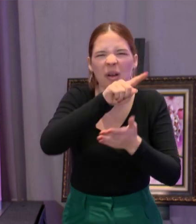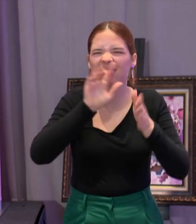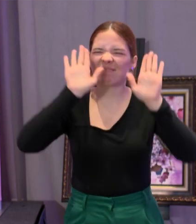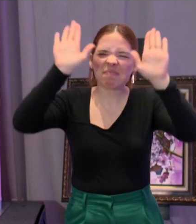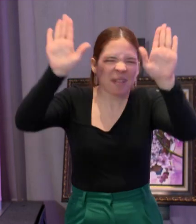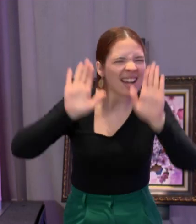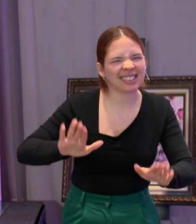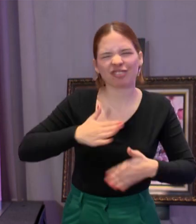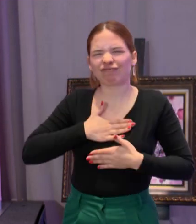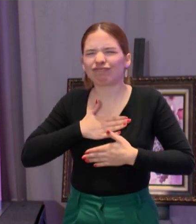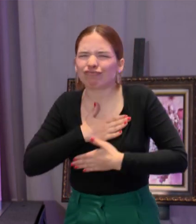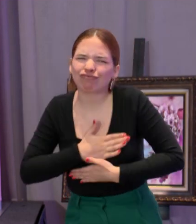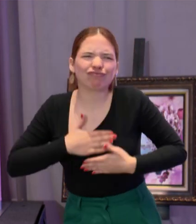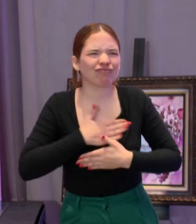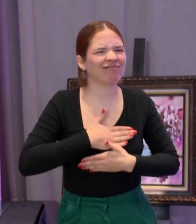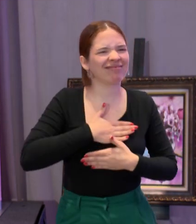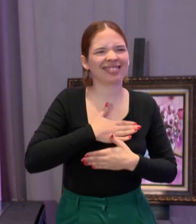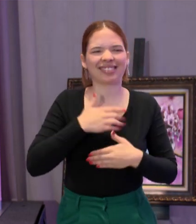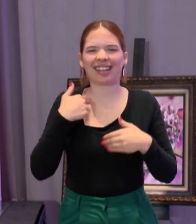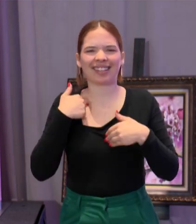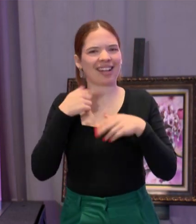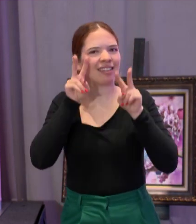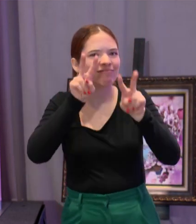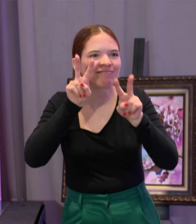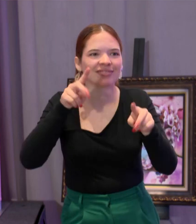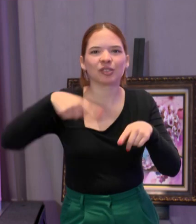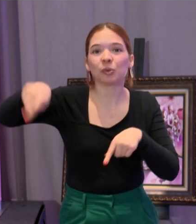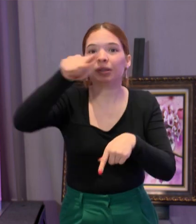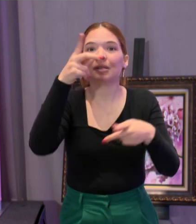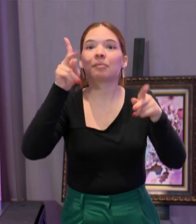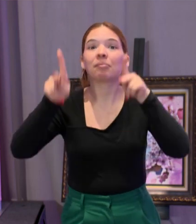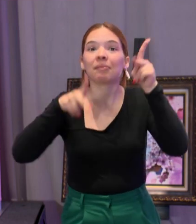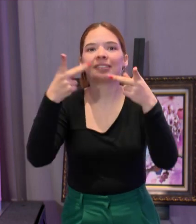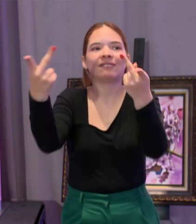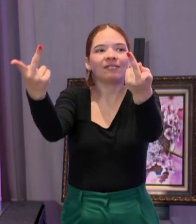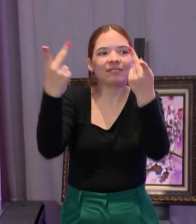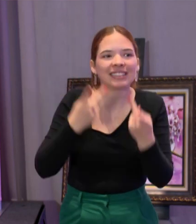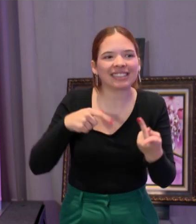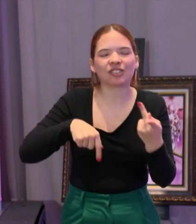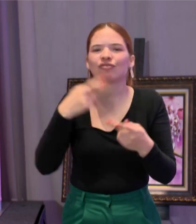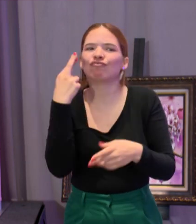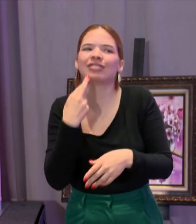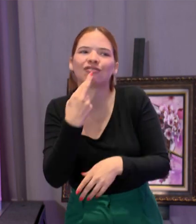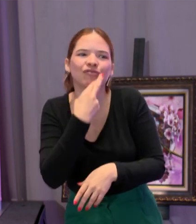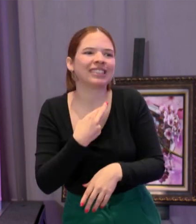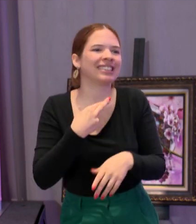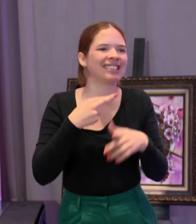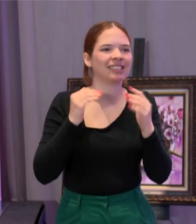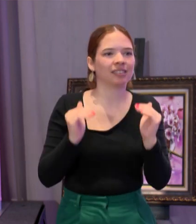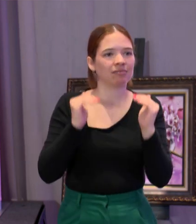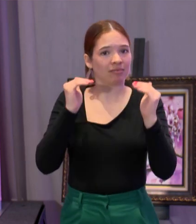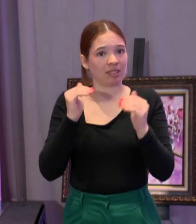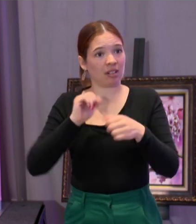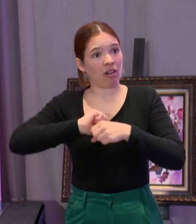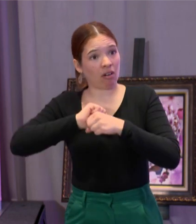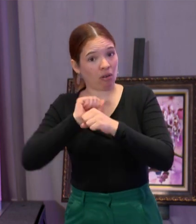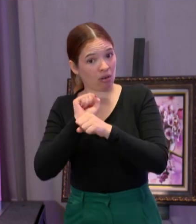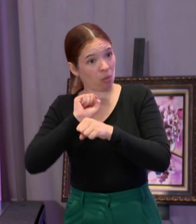THE TOURISTS, THE HOTELS, THE RESTAURANTS, EVERYONE BEING PATRONS HERE, FOR NOT ONLY OUR